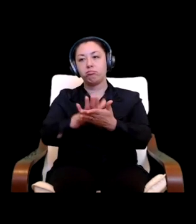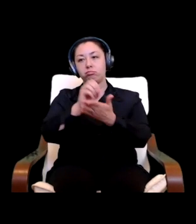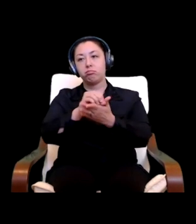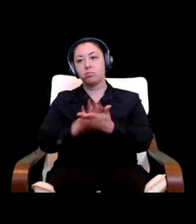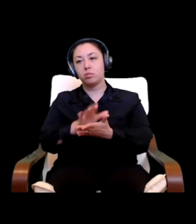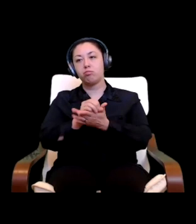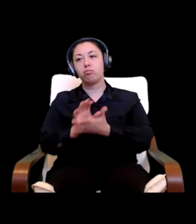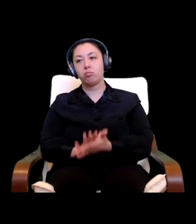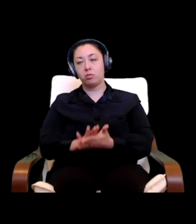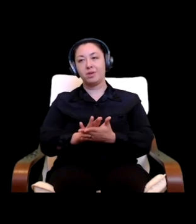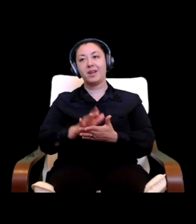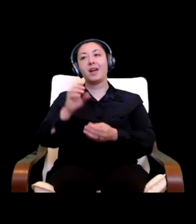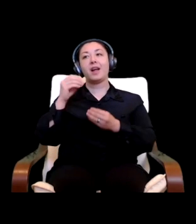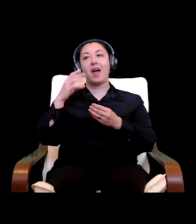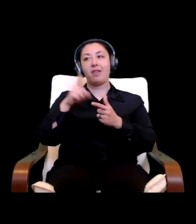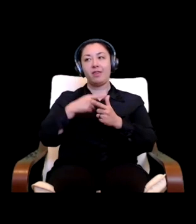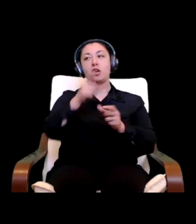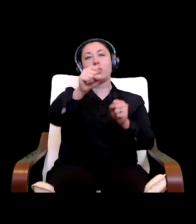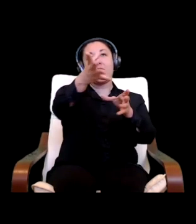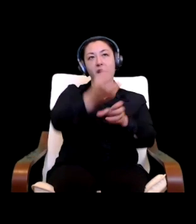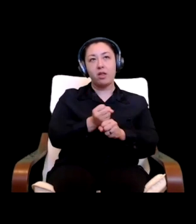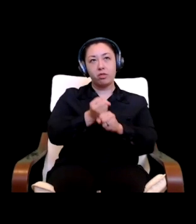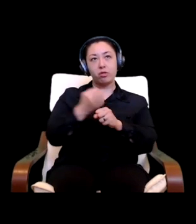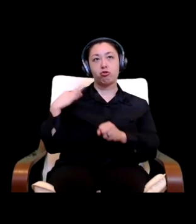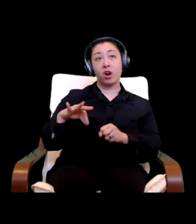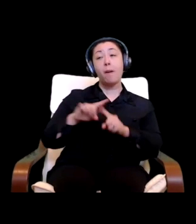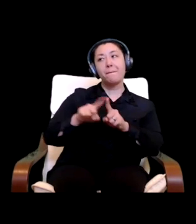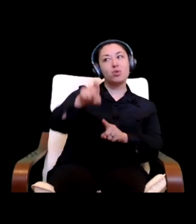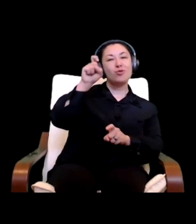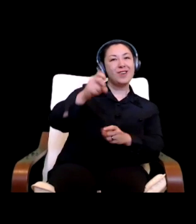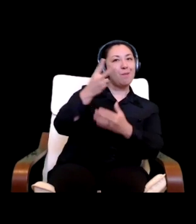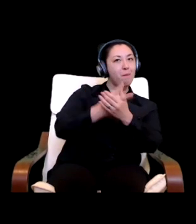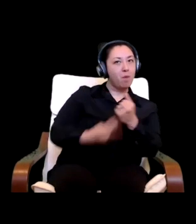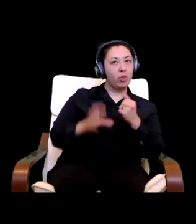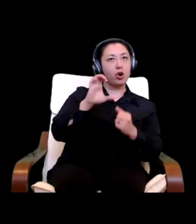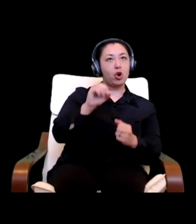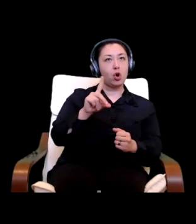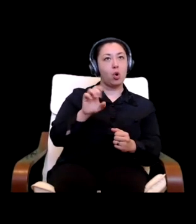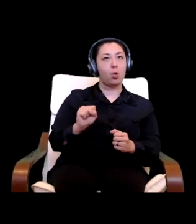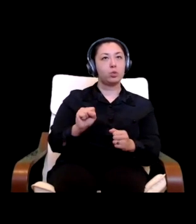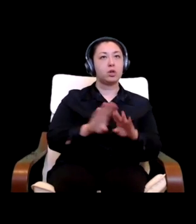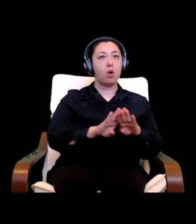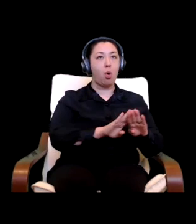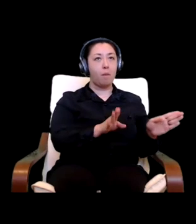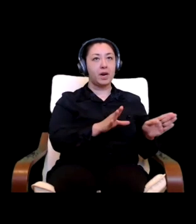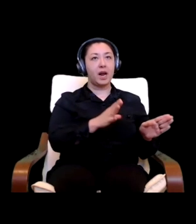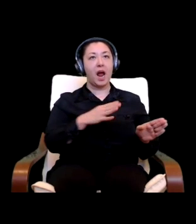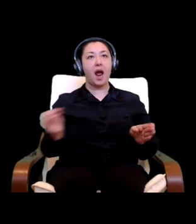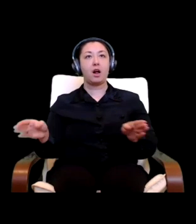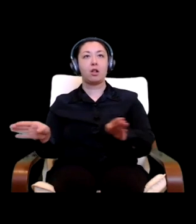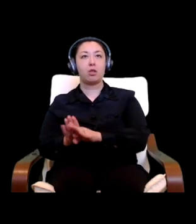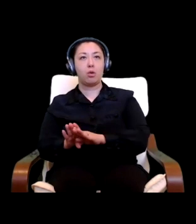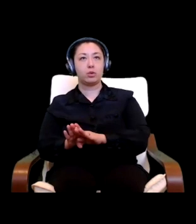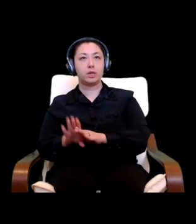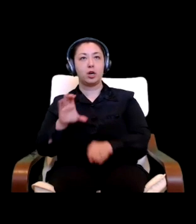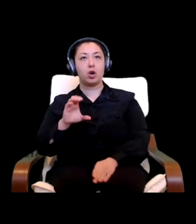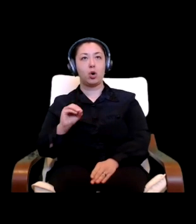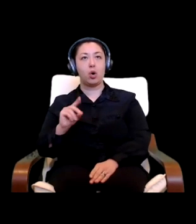you will need those two codes, the opening code and the closing code. And then that will